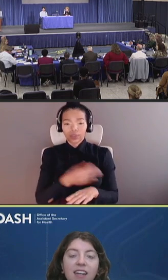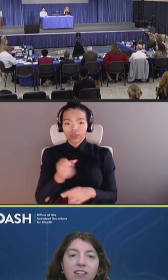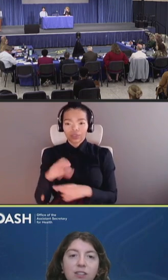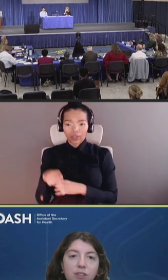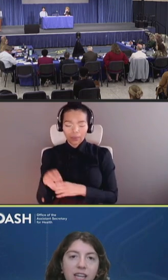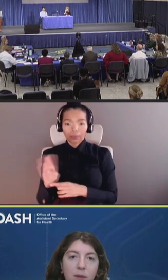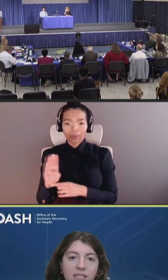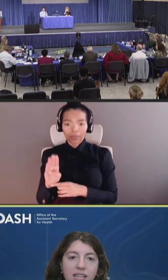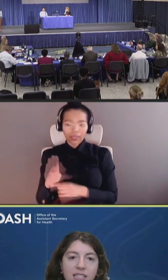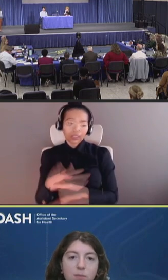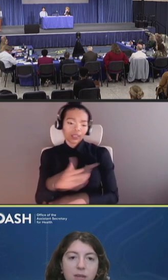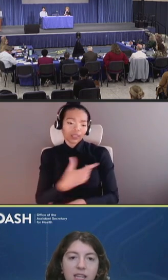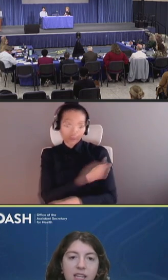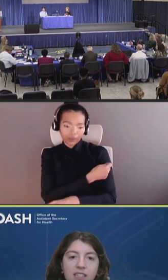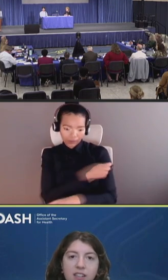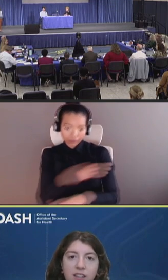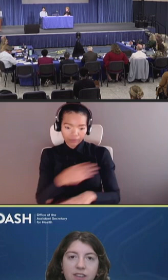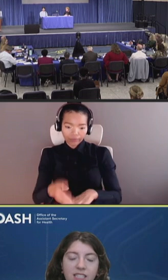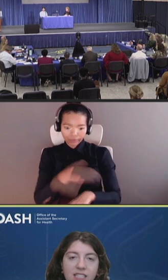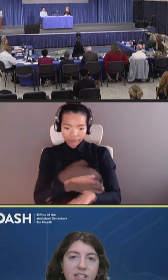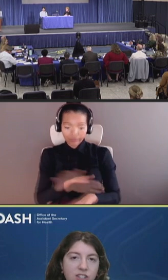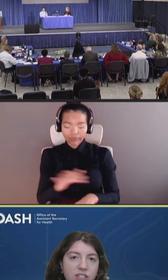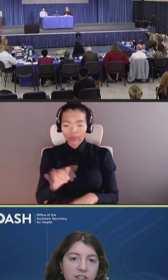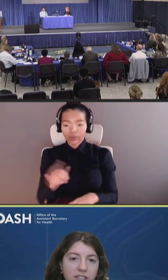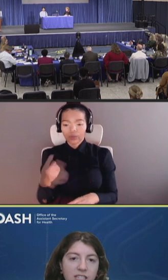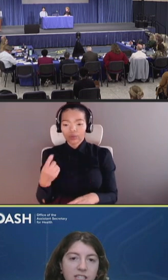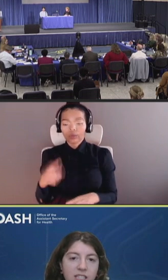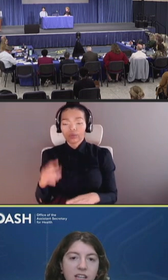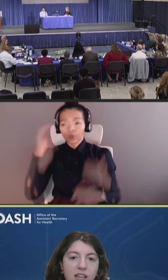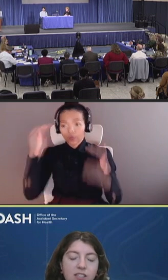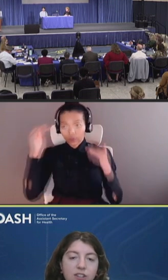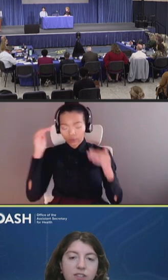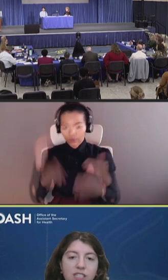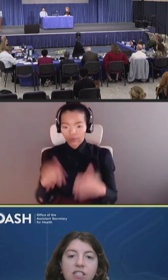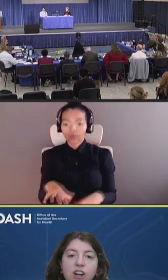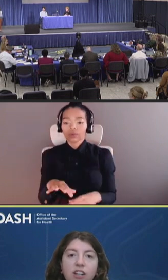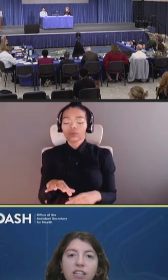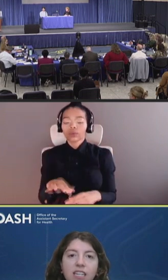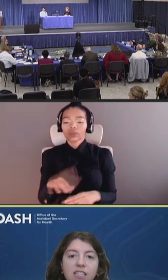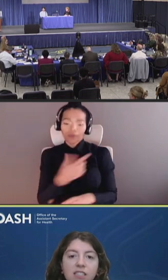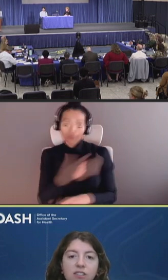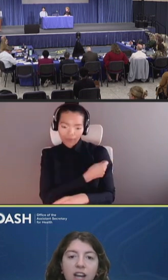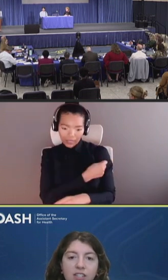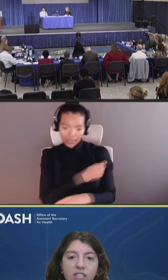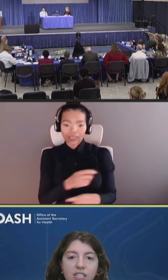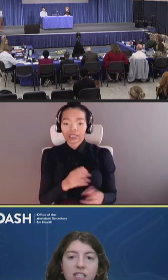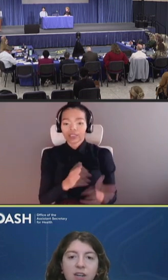including Hepatitis B and adult vaccination series services are key strategies that we